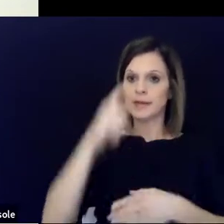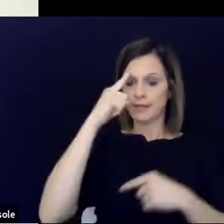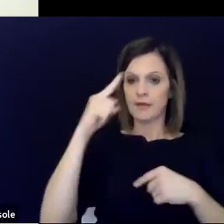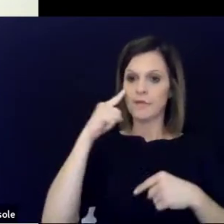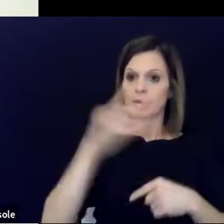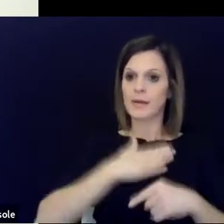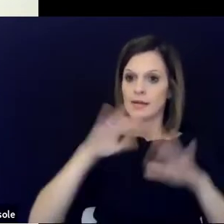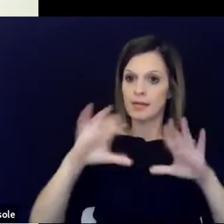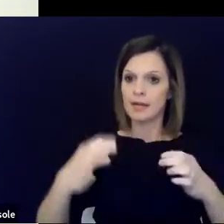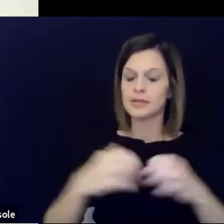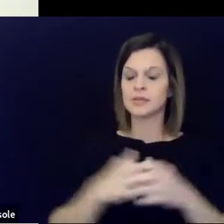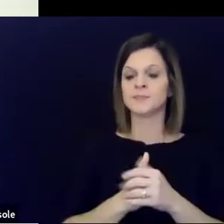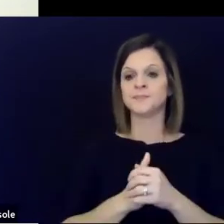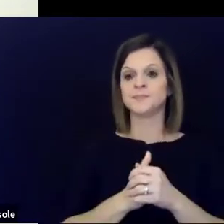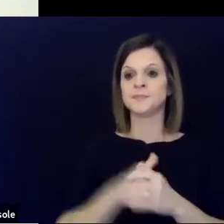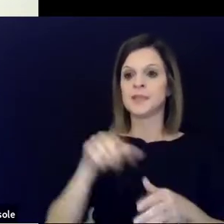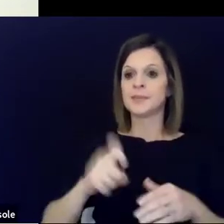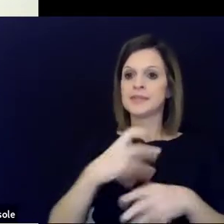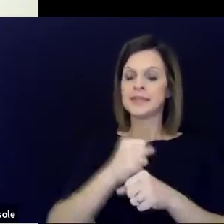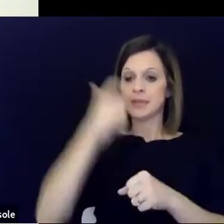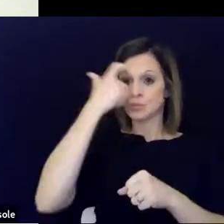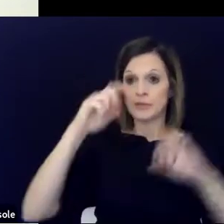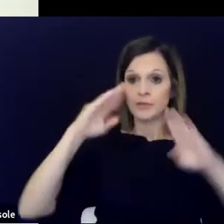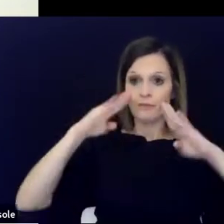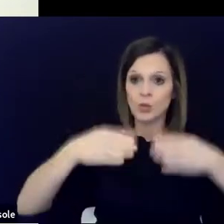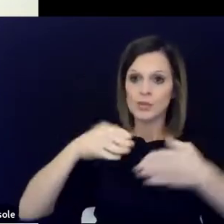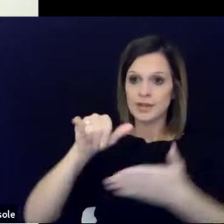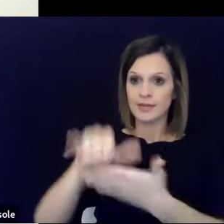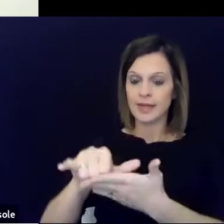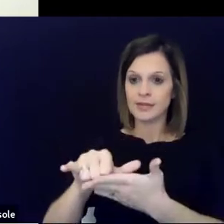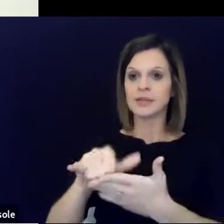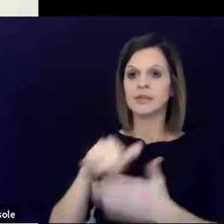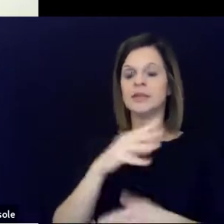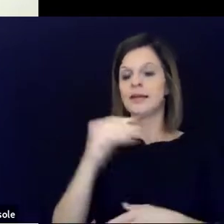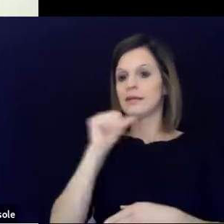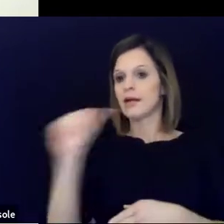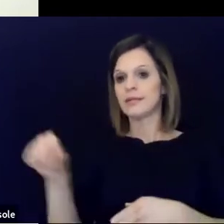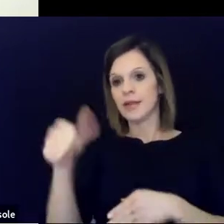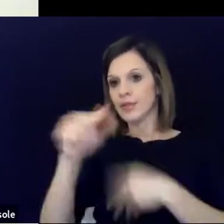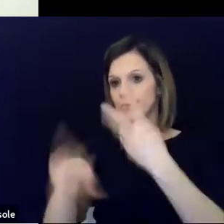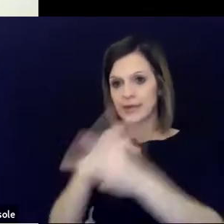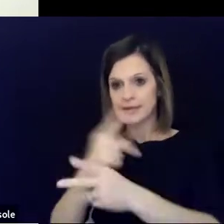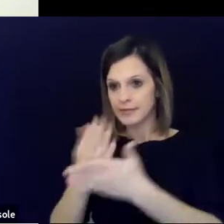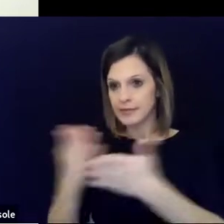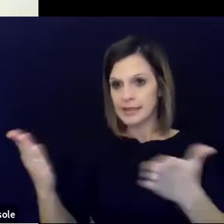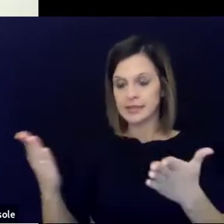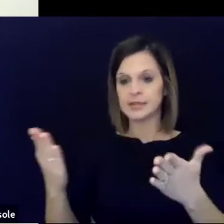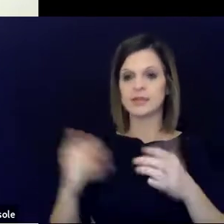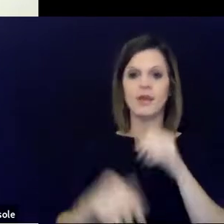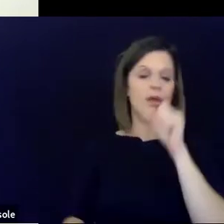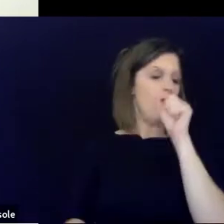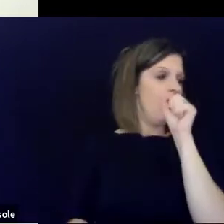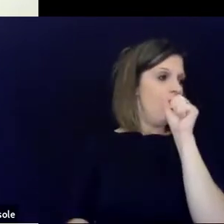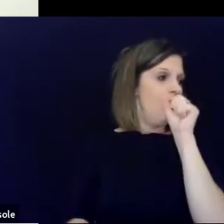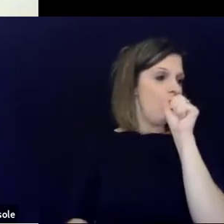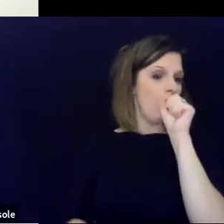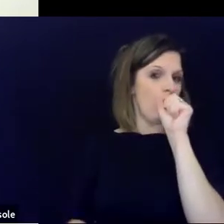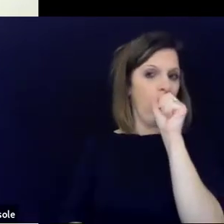I have to get my brain to focus on that and not other kinds of things I might want to think about instead like the football game